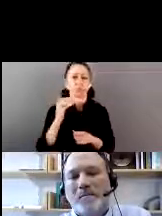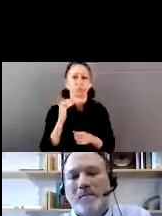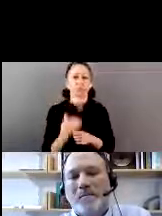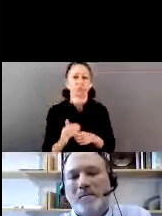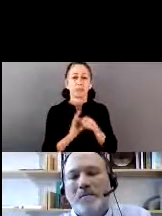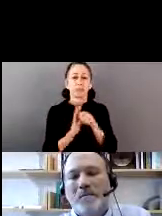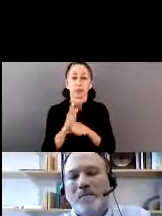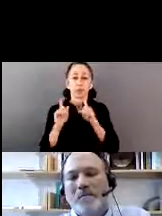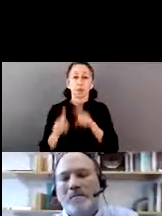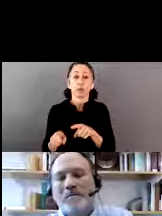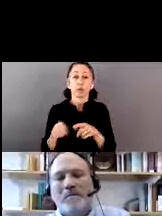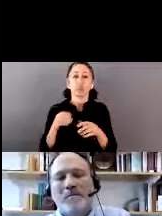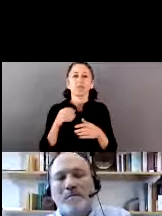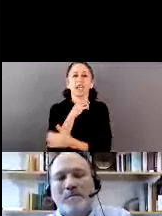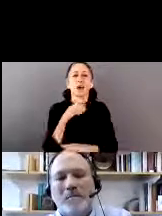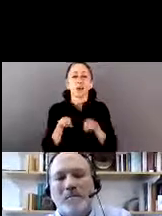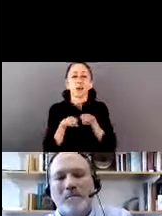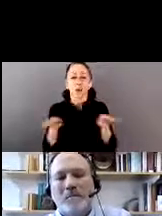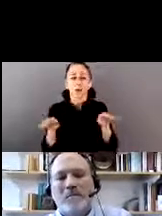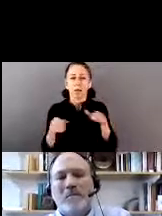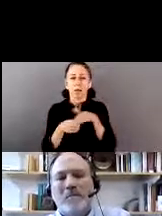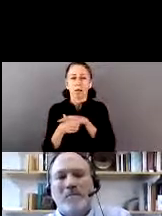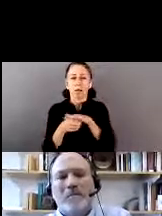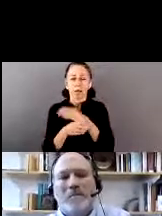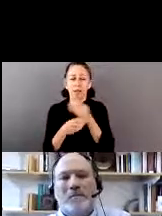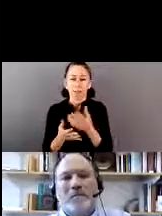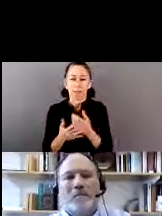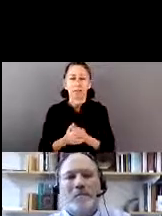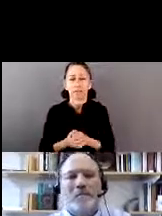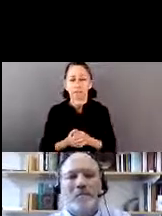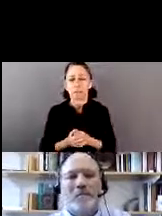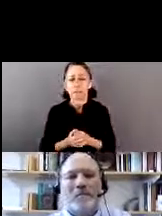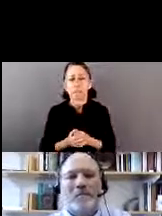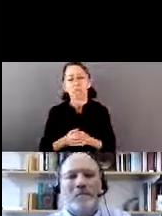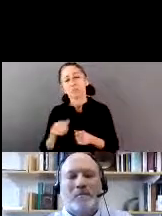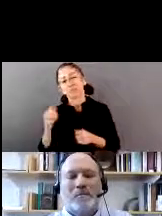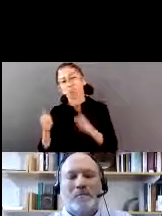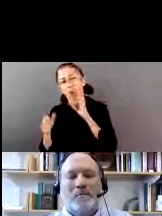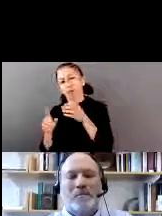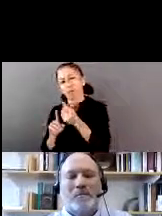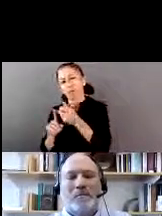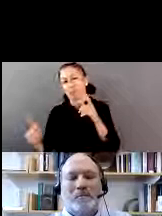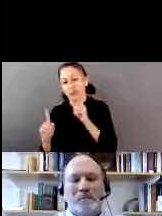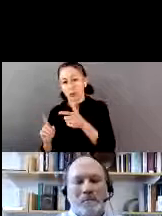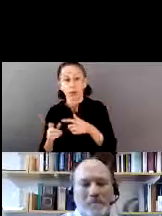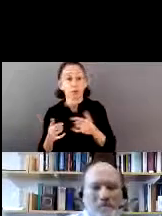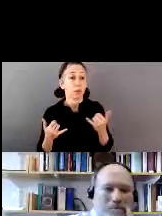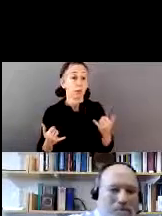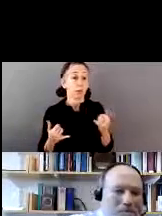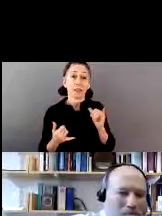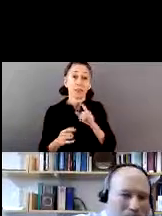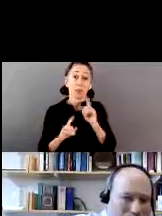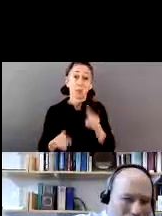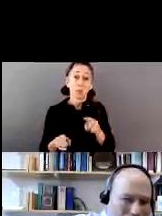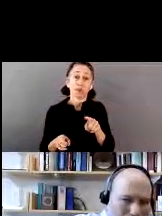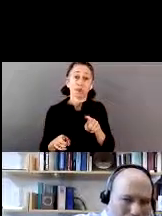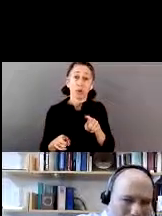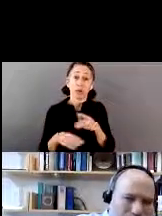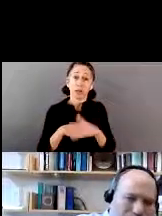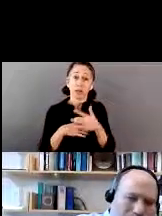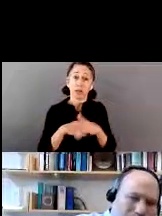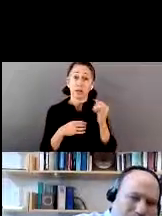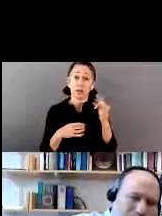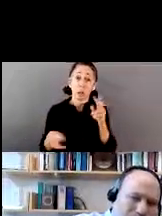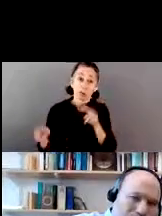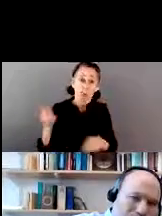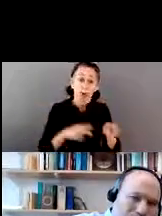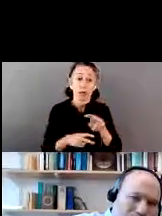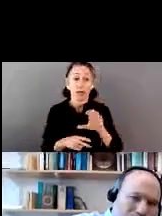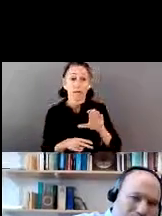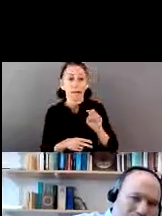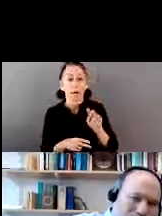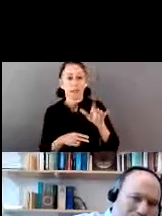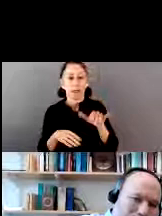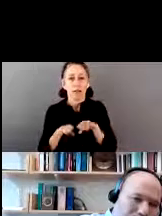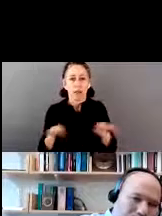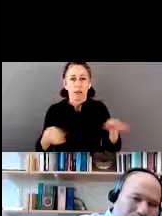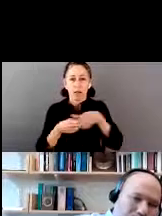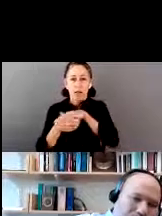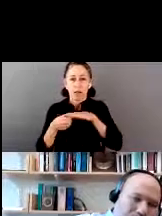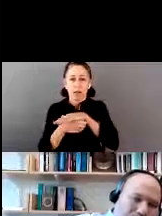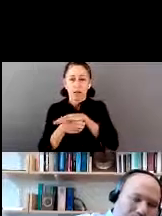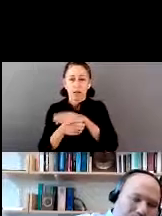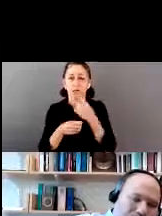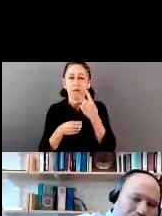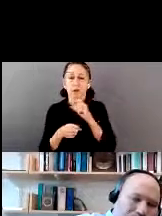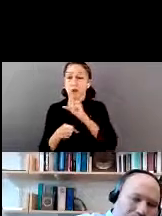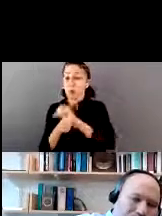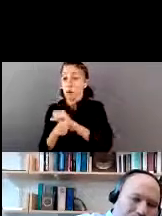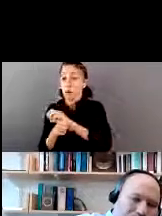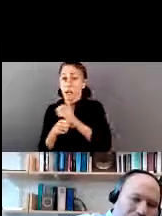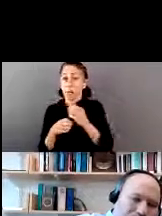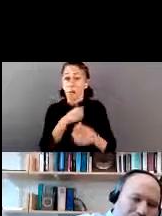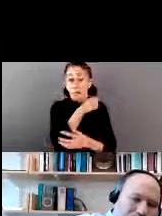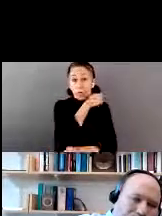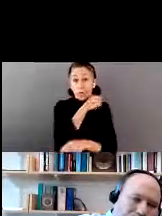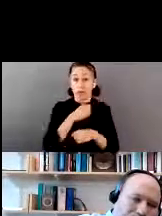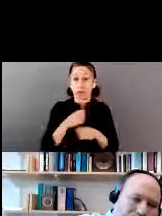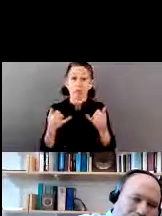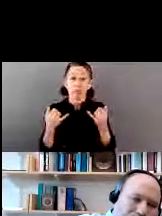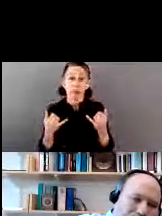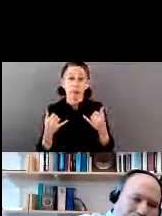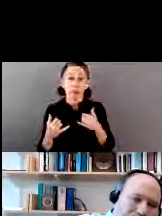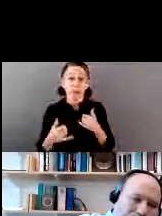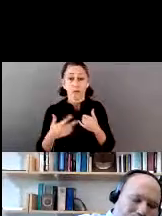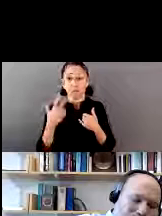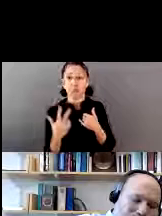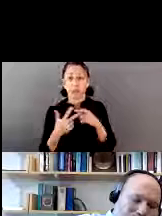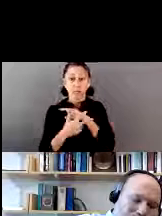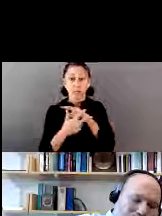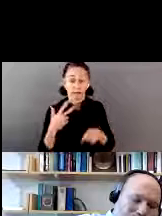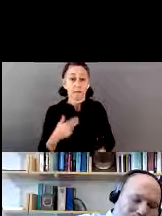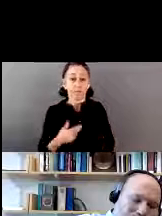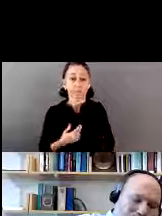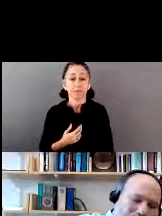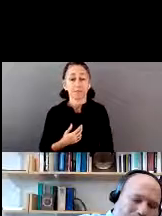in the United States, employment, earnings, housing, and occupation, and so on. The annual report on people with disabilities in America as Andrew described it, it tracks the progress of people with disabilities using key social and economic indicators. Next we have the